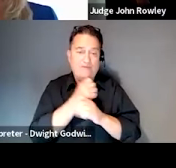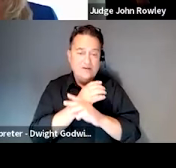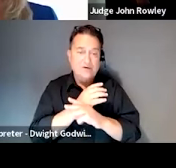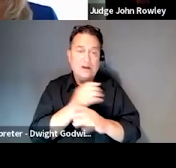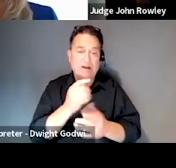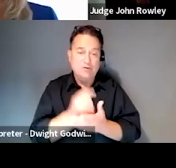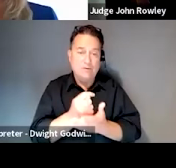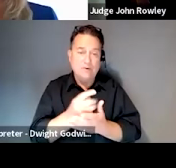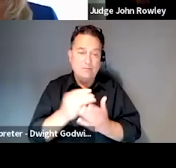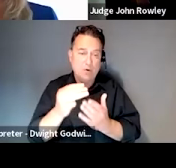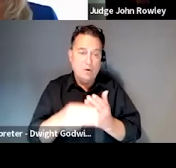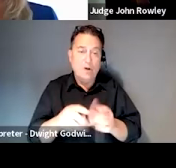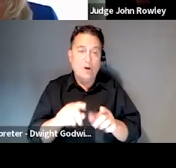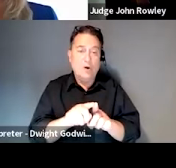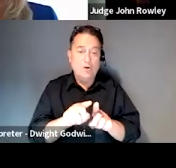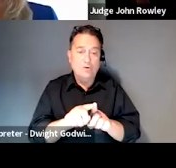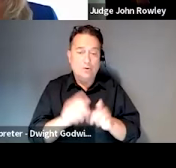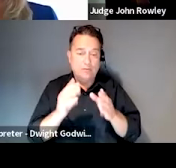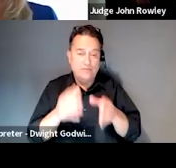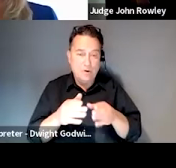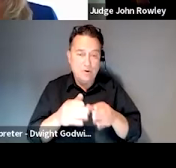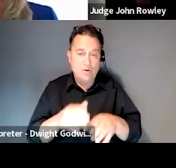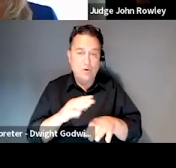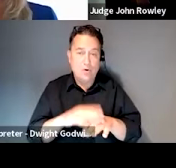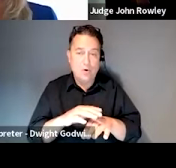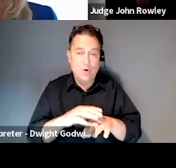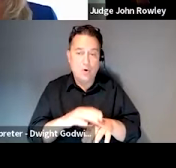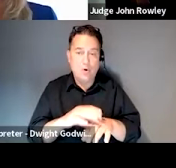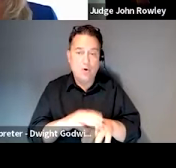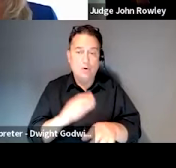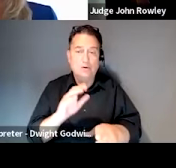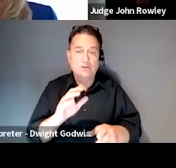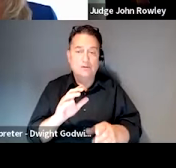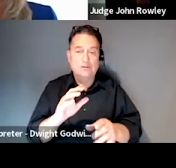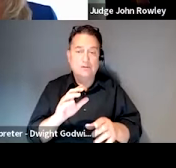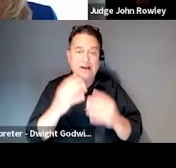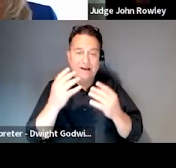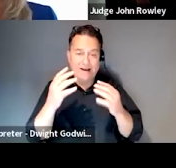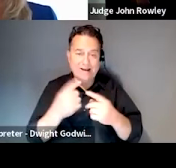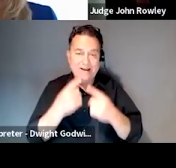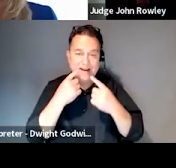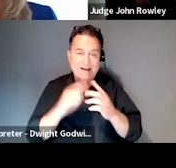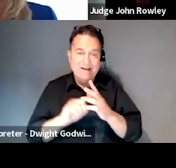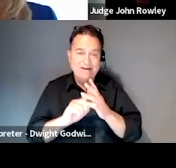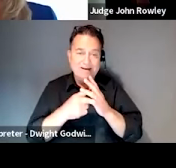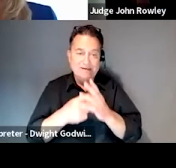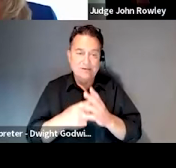She is currently focused on CalAIM initiatives and integrated services throughout Riverside County.